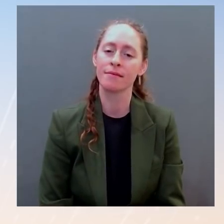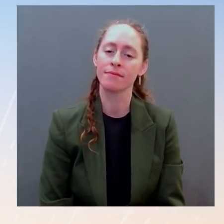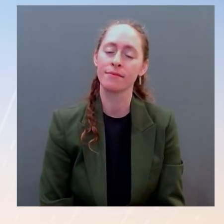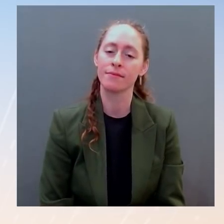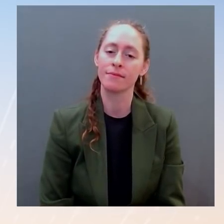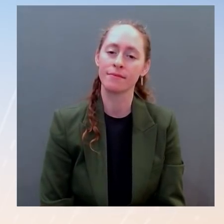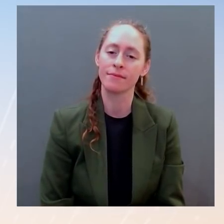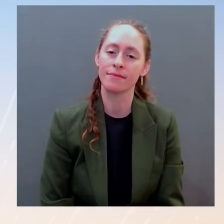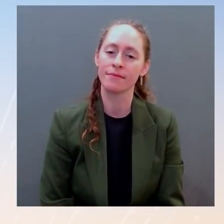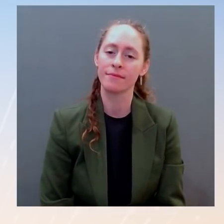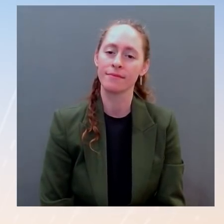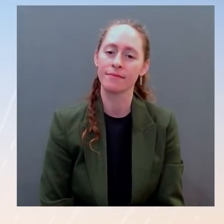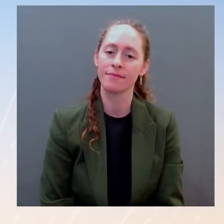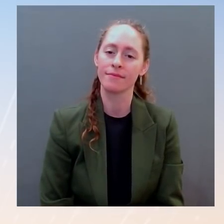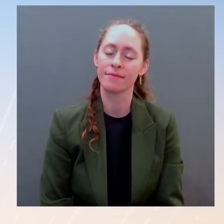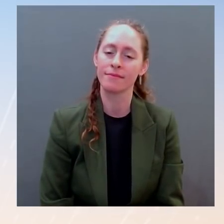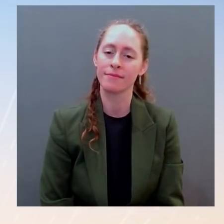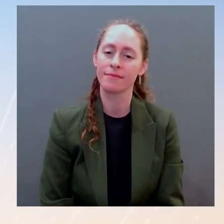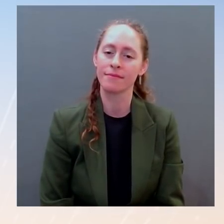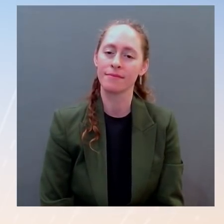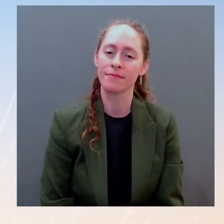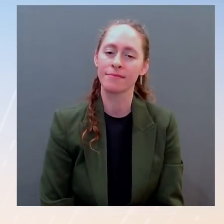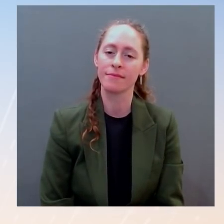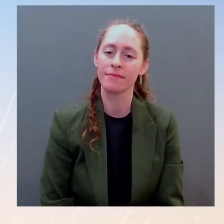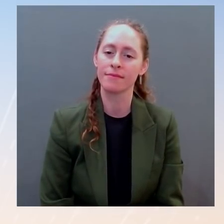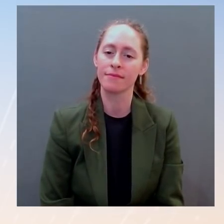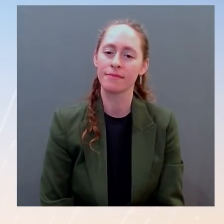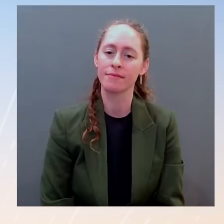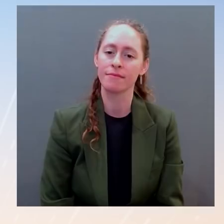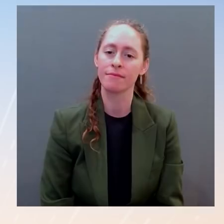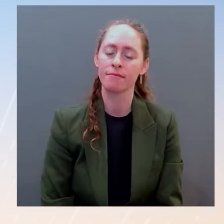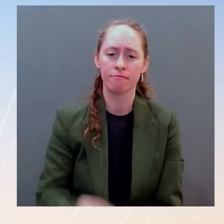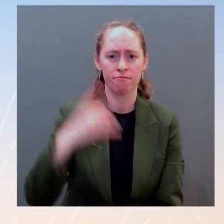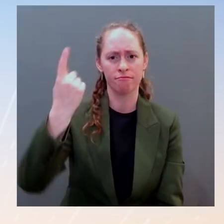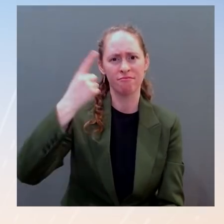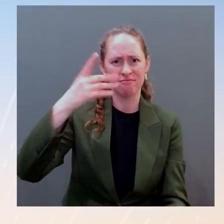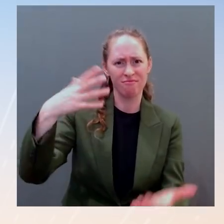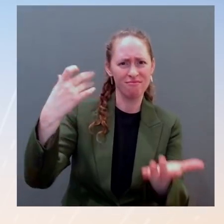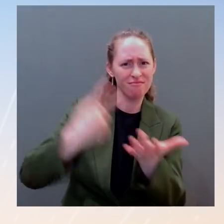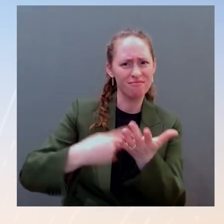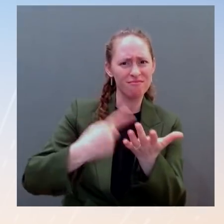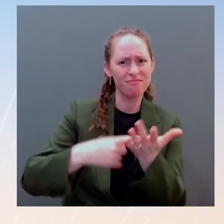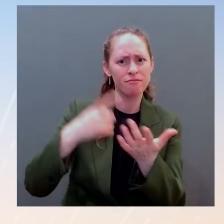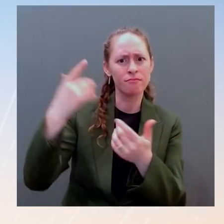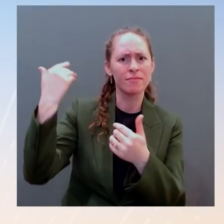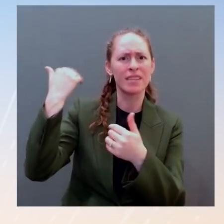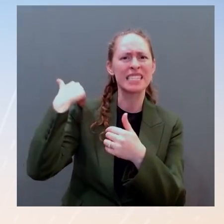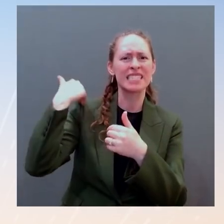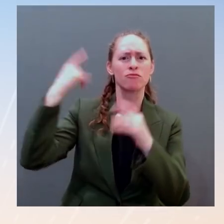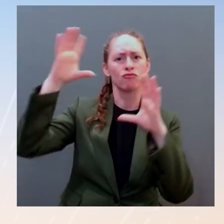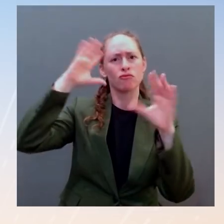Is he trying to work with other rich countries, negotiating with Brazil? Is he ready to provide financial support to Brazil?